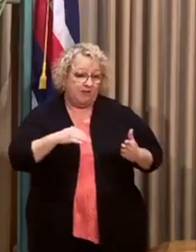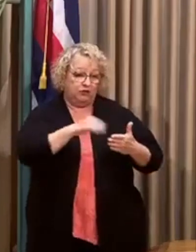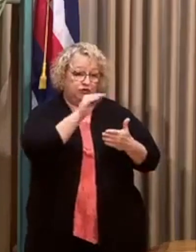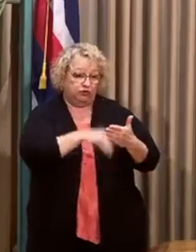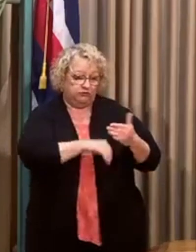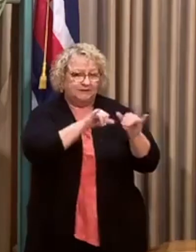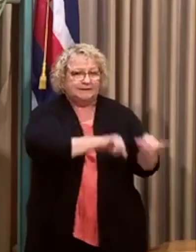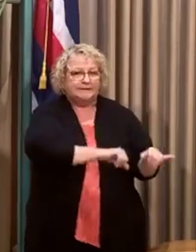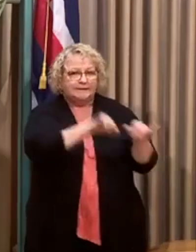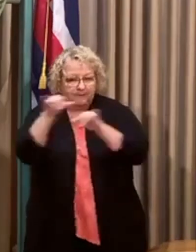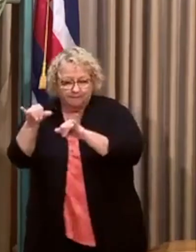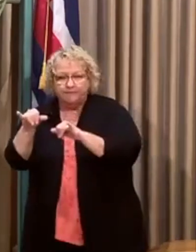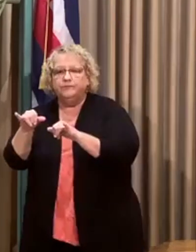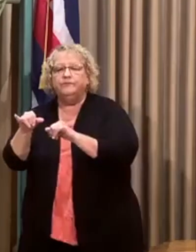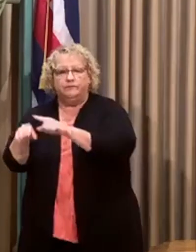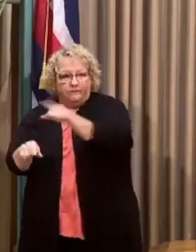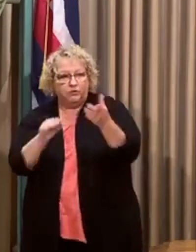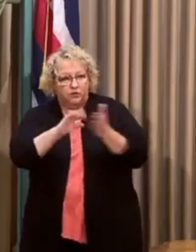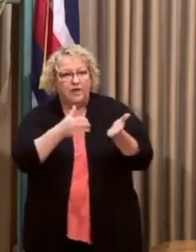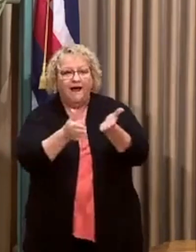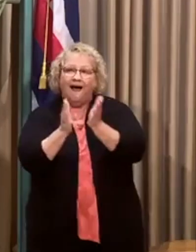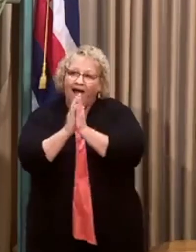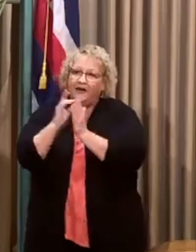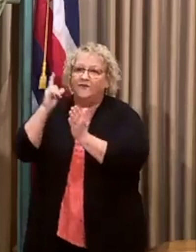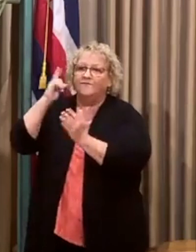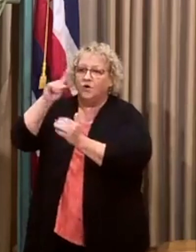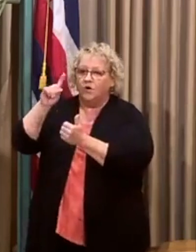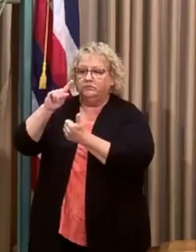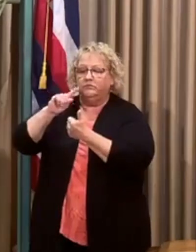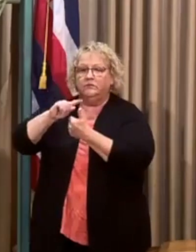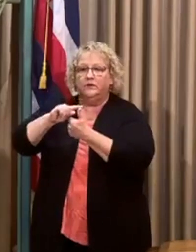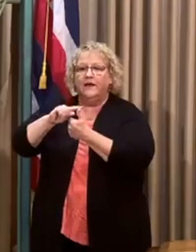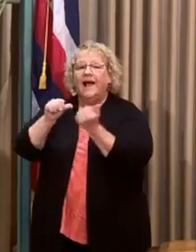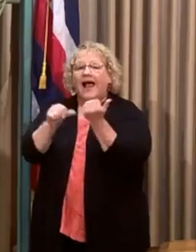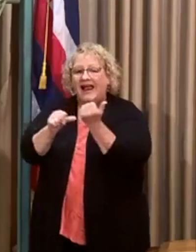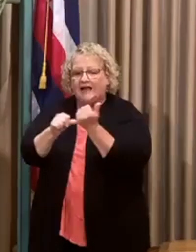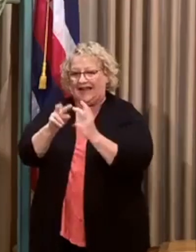and we allowed students to request aid which could come from either source.